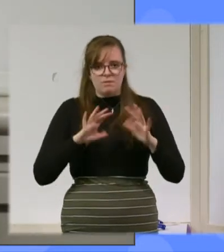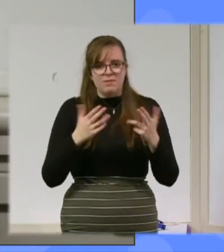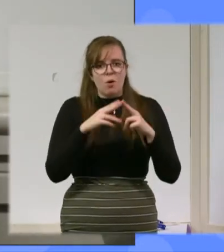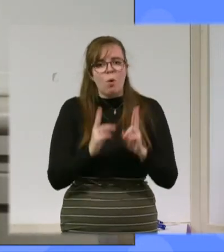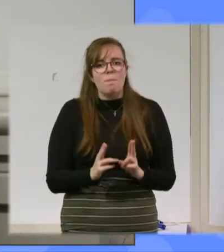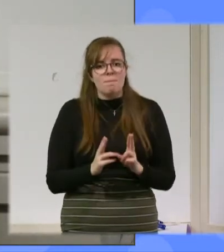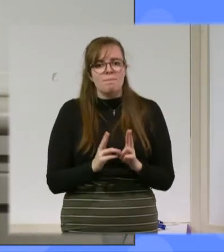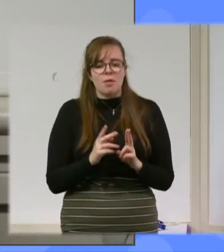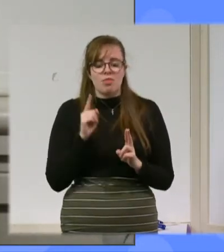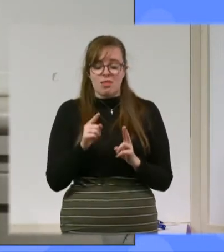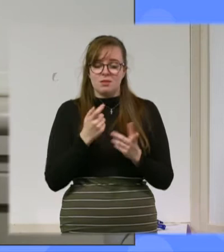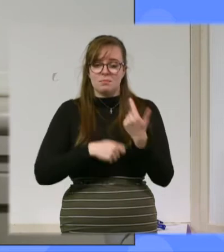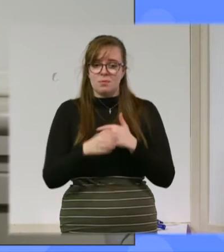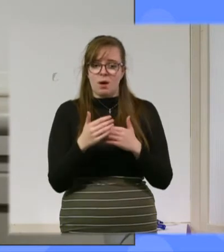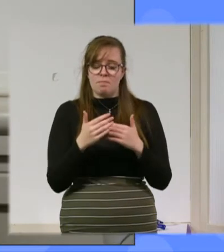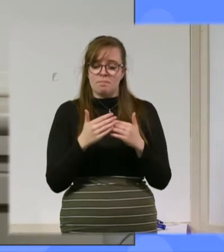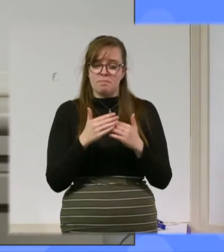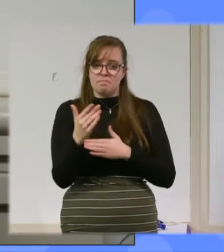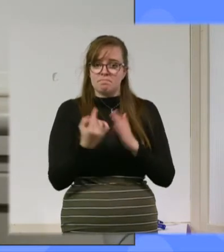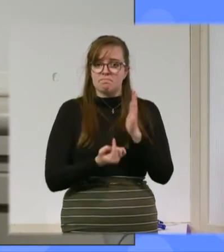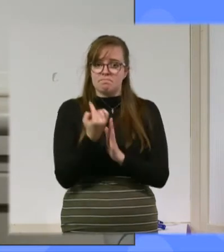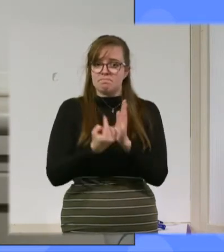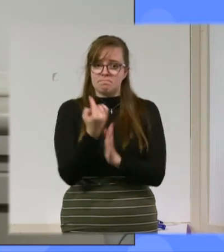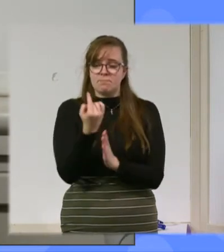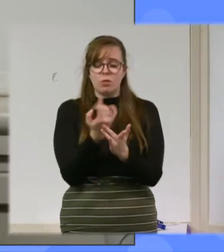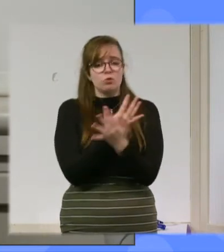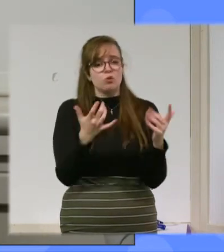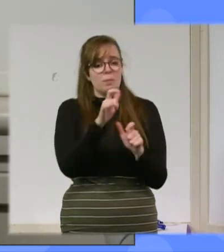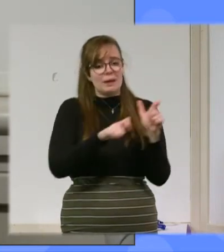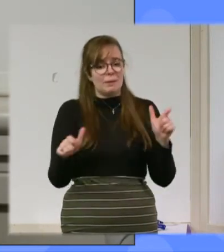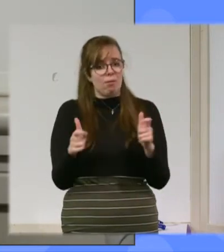increasingly preoccupying too many people in too many communities I want to